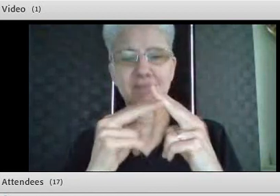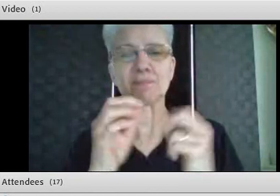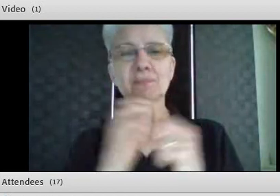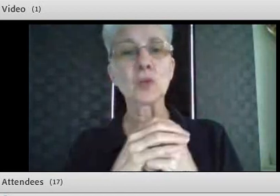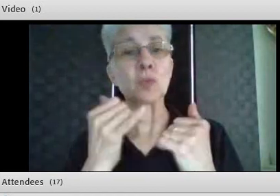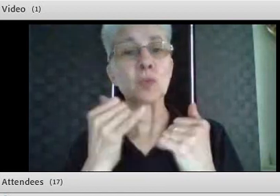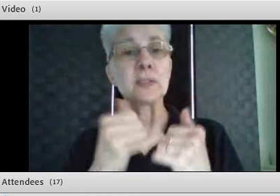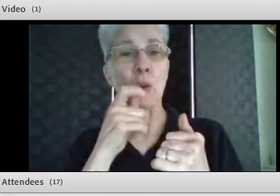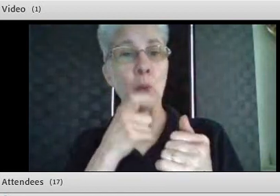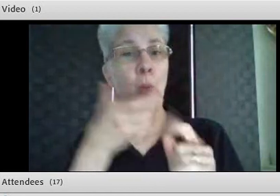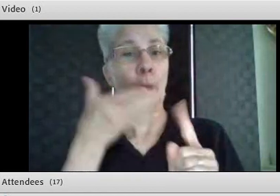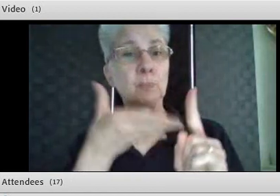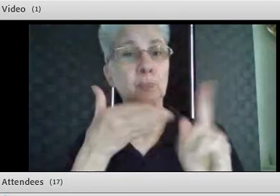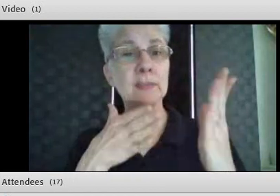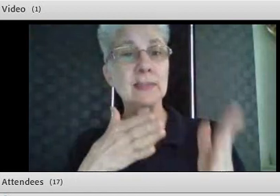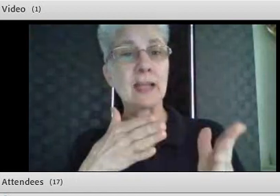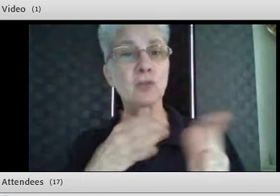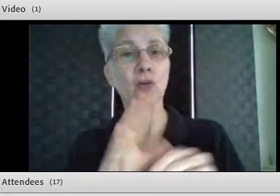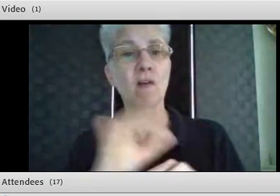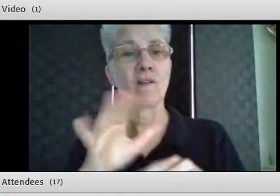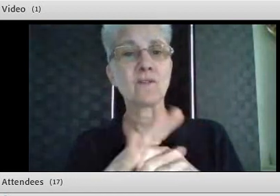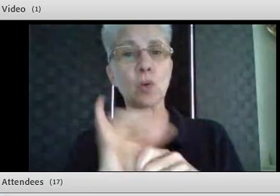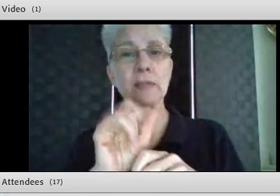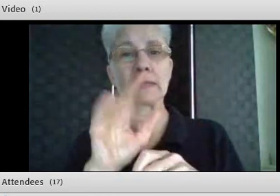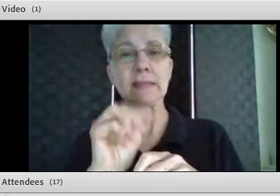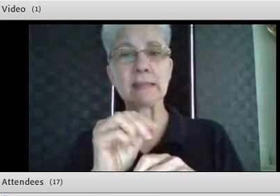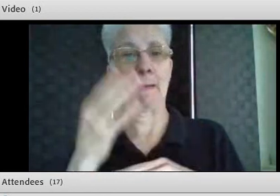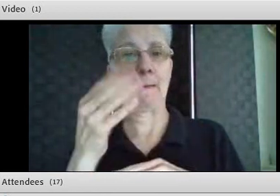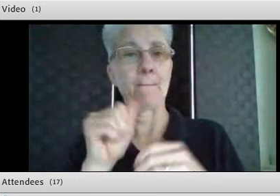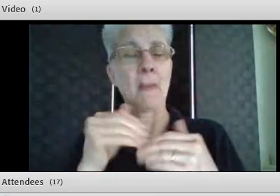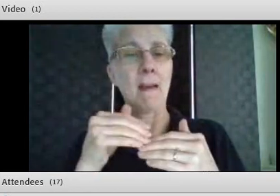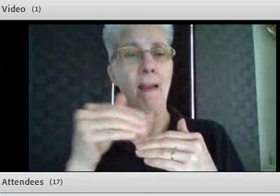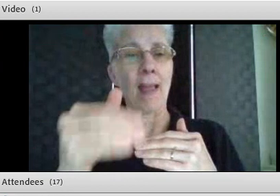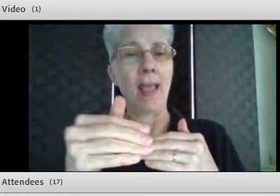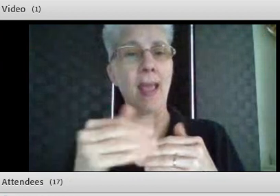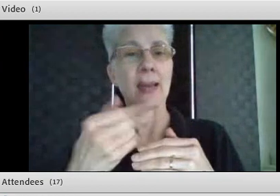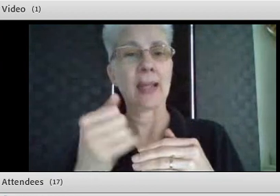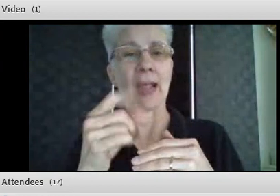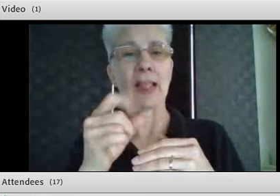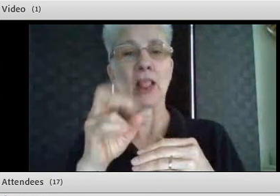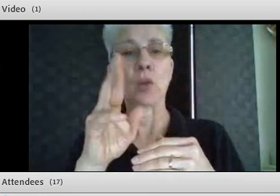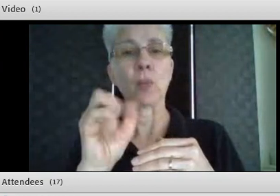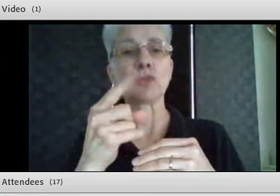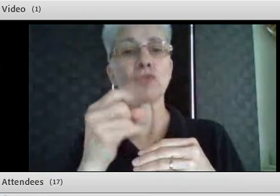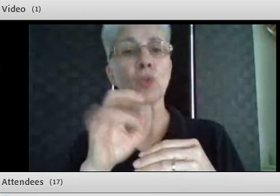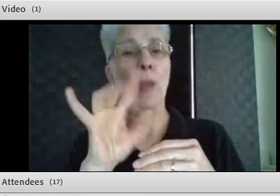and today's presenters, Full S.T.E.A.M. Ahead. Hilary Shore is an 8-year veteran